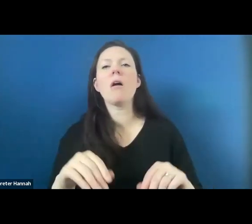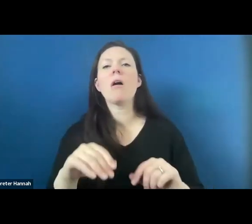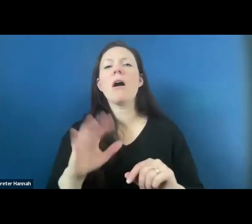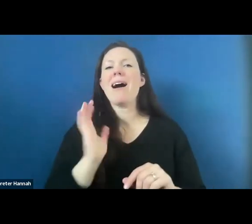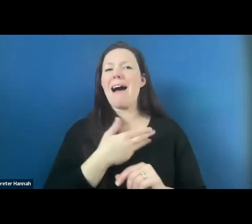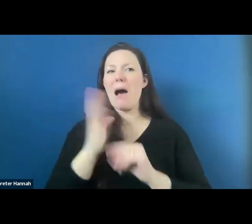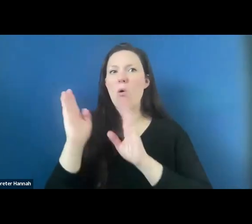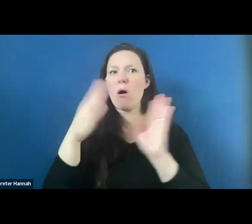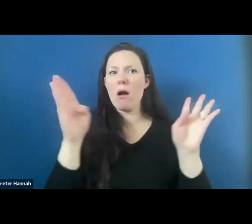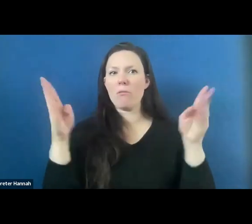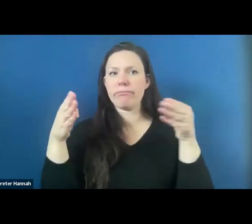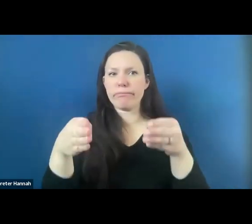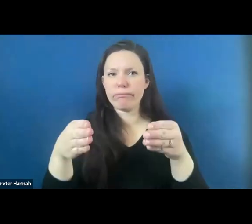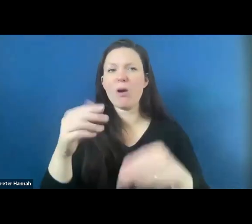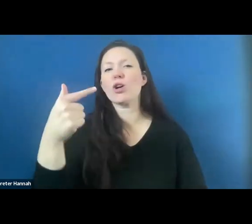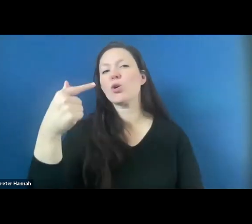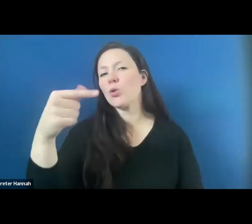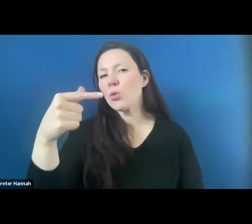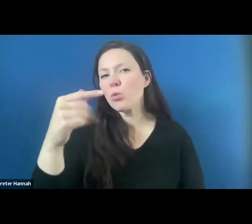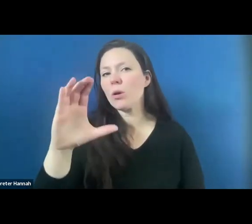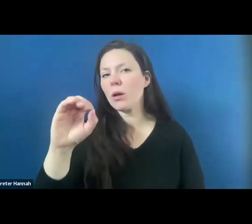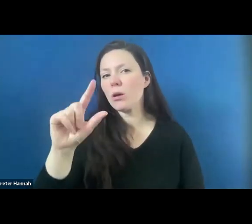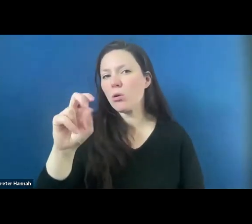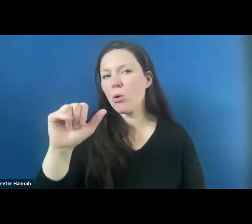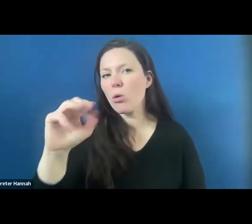is green colonialism, which is, you know, environmental projects